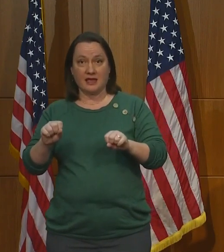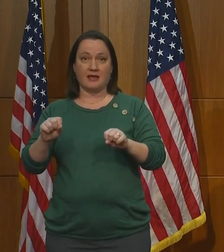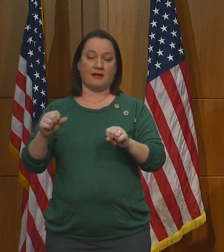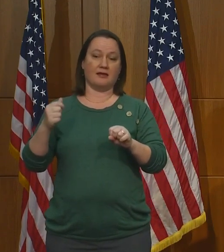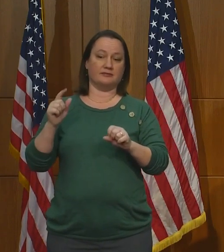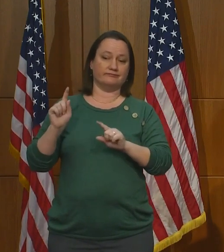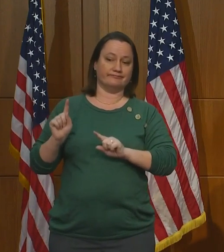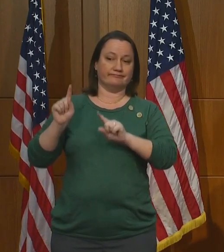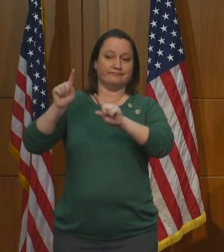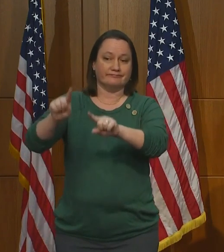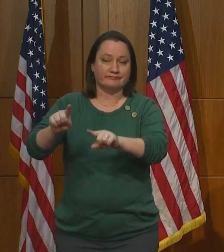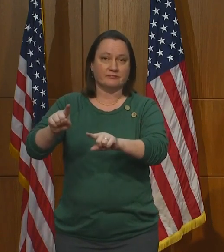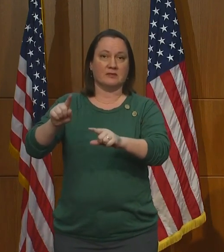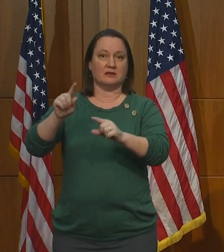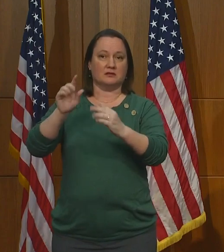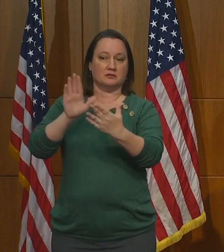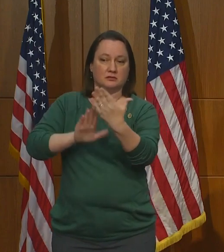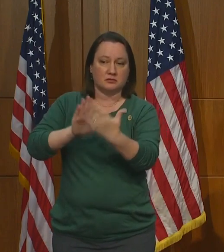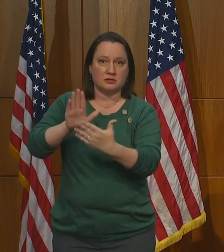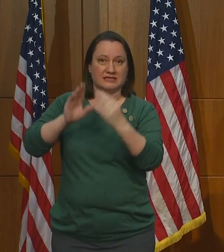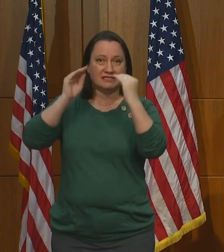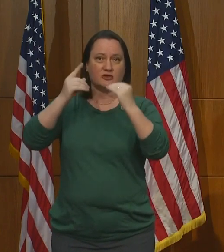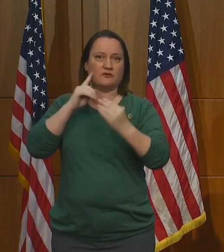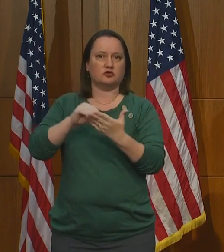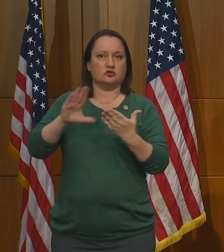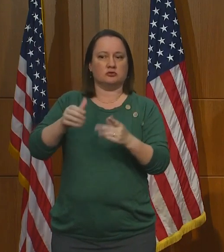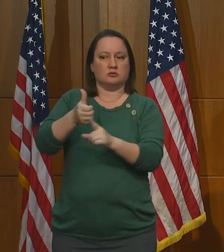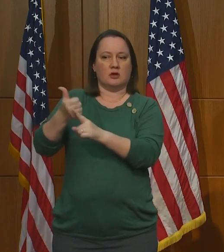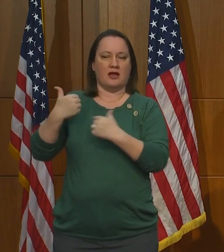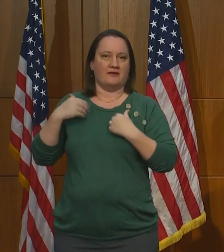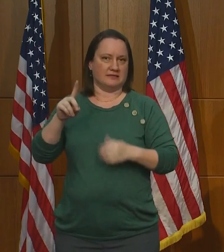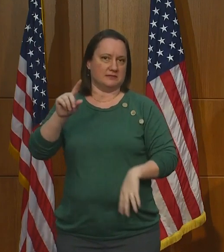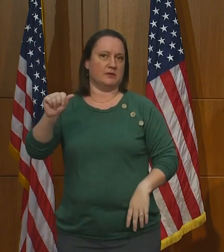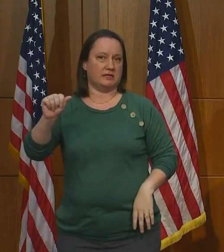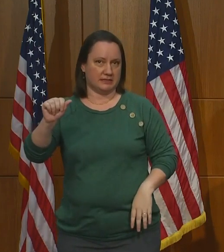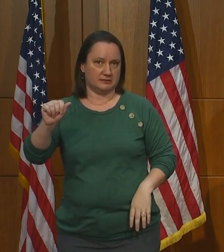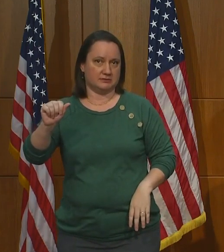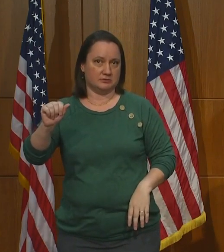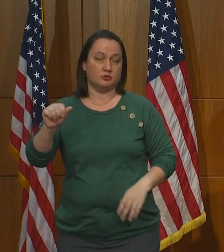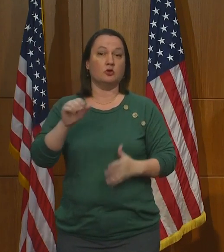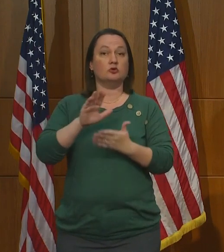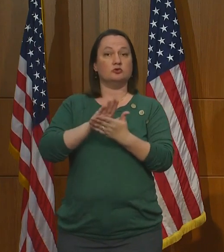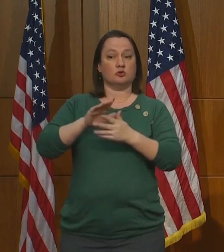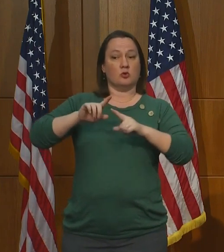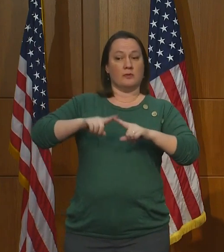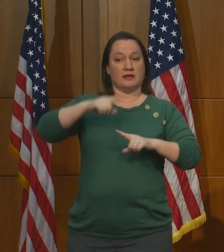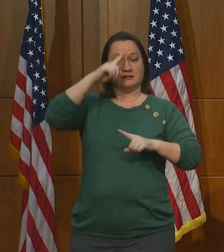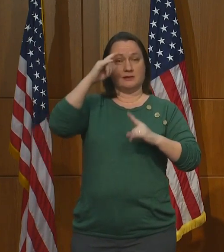THEY CAN ALSO PROVIDE IN PERSON INSTRUCTION FOR STUDENTS WITH